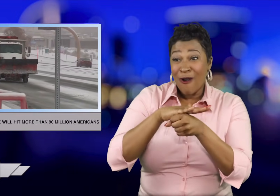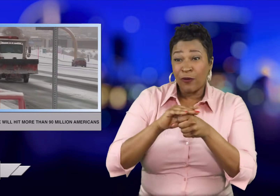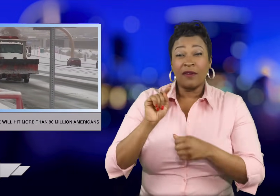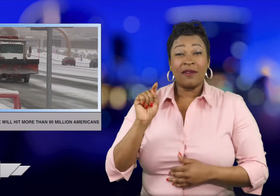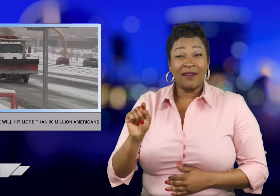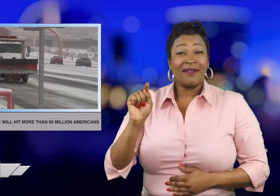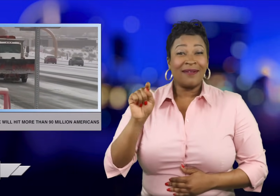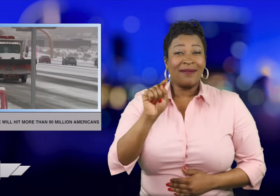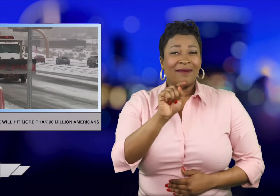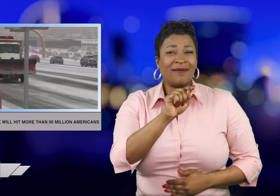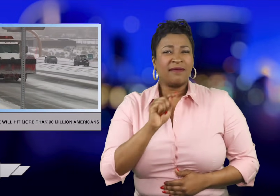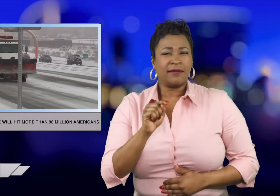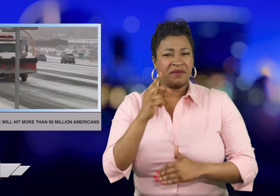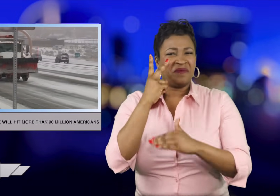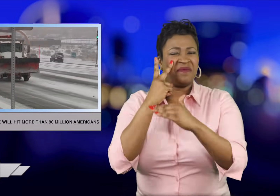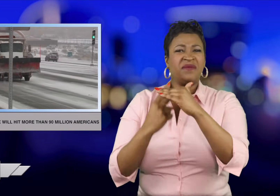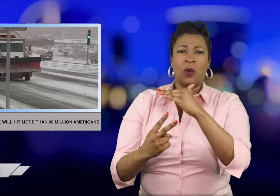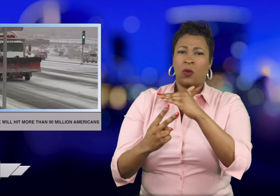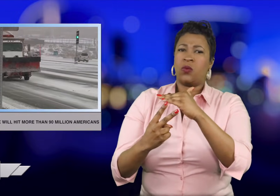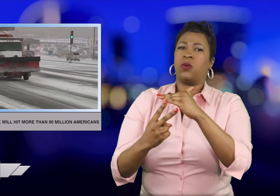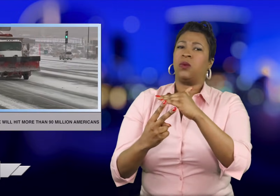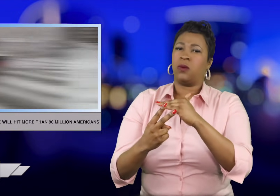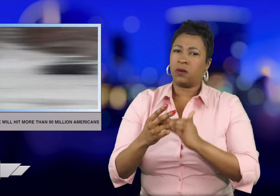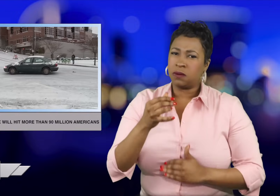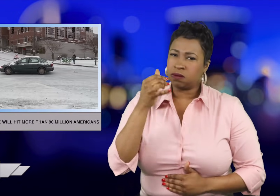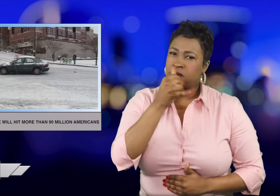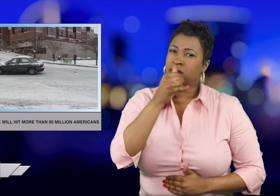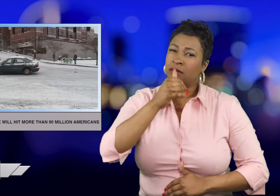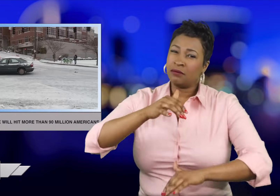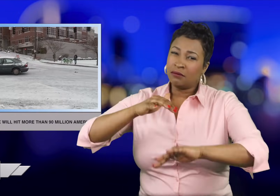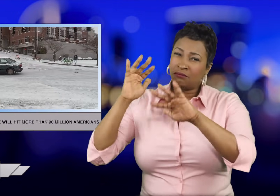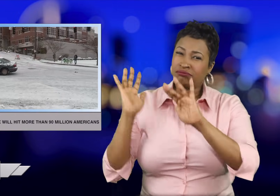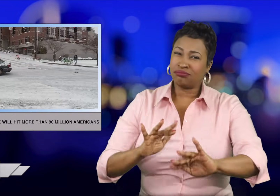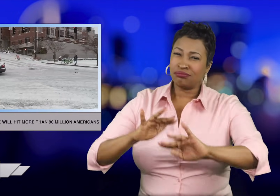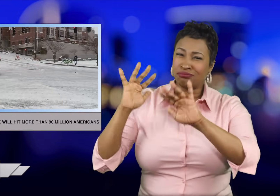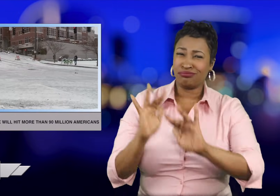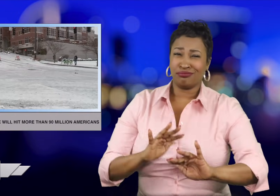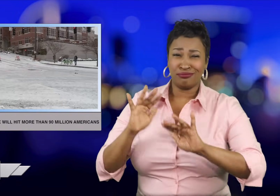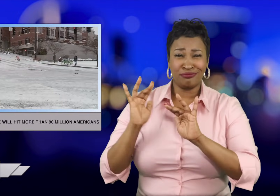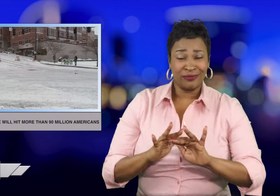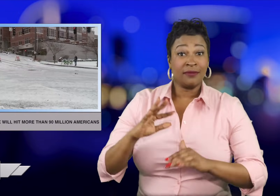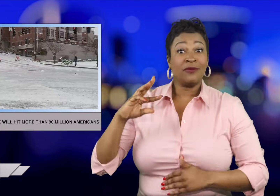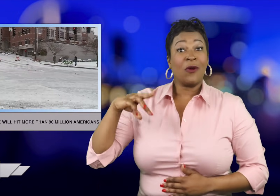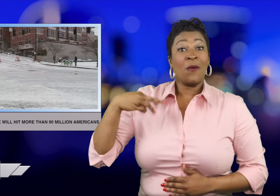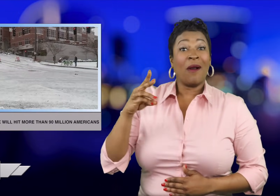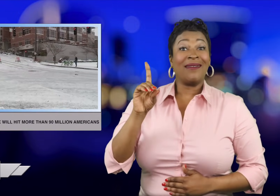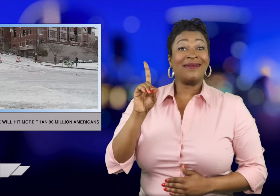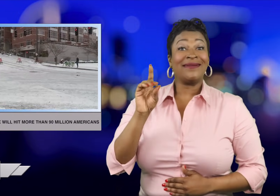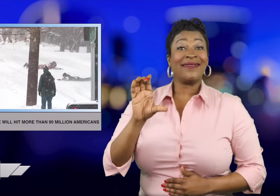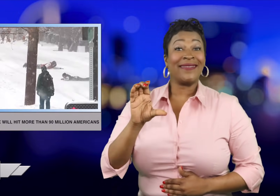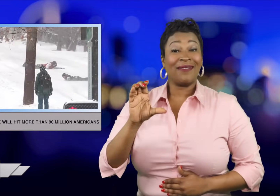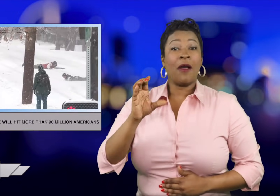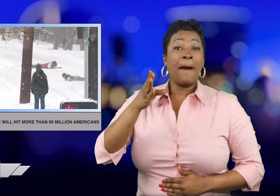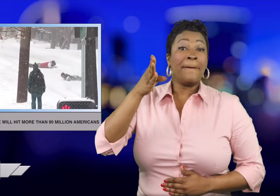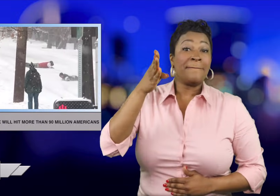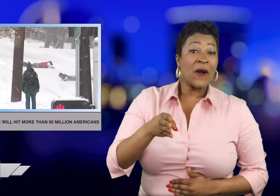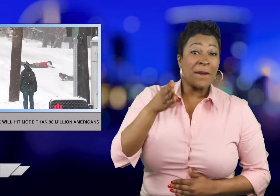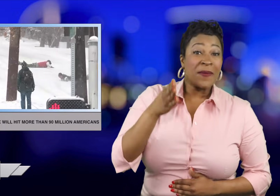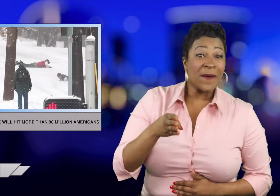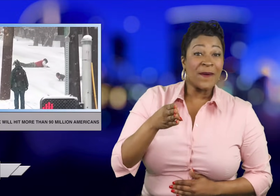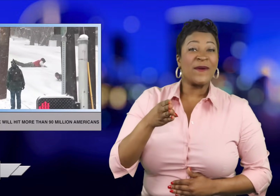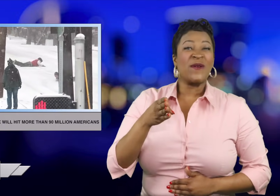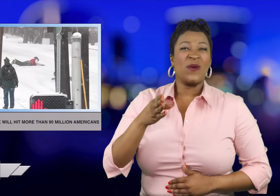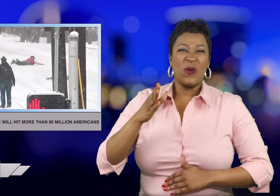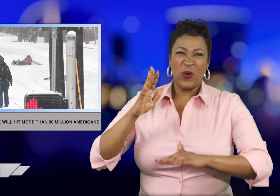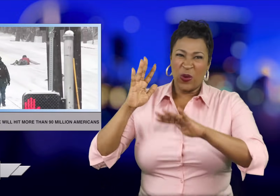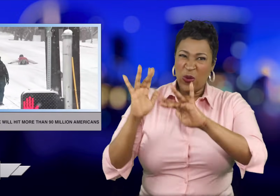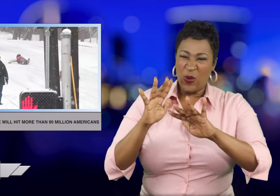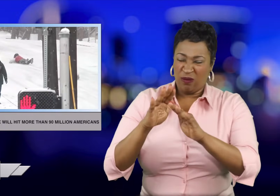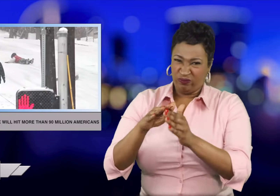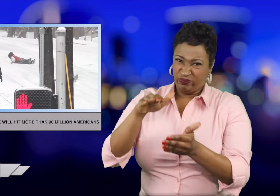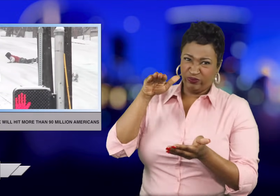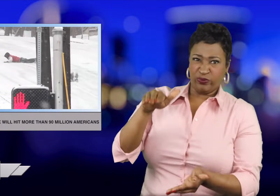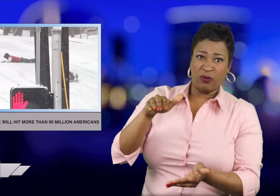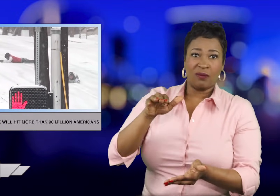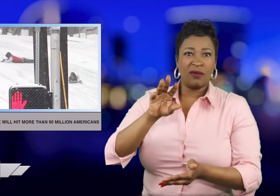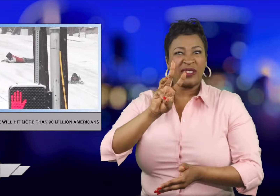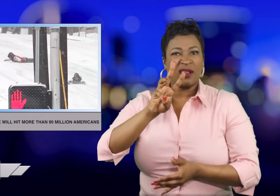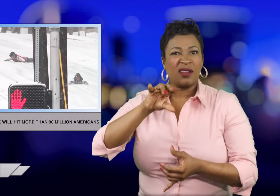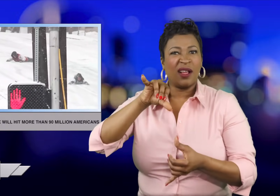Among the areas expected to get hit especially hard: Washington DC and Baltimore, where up